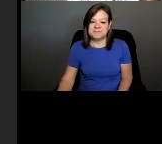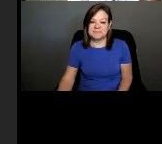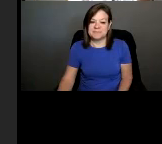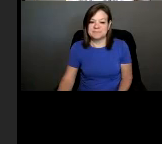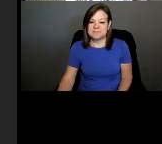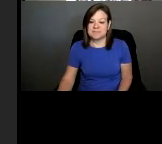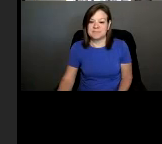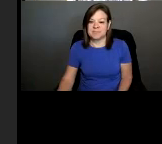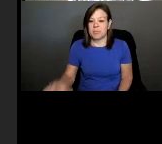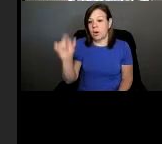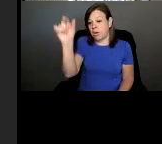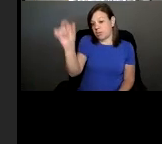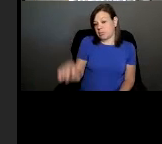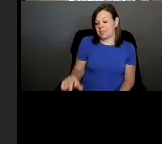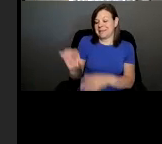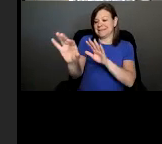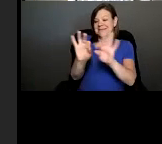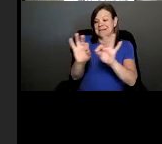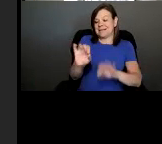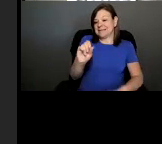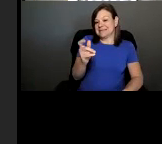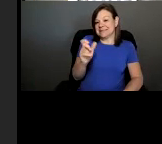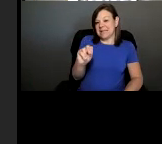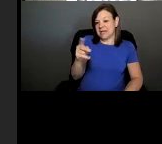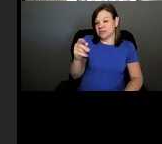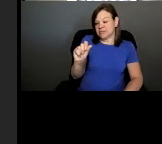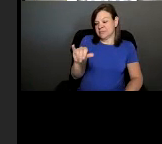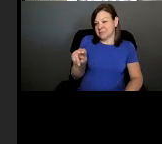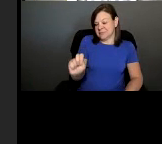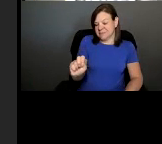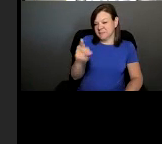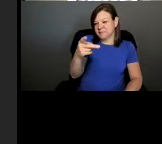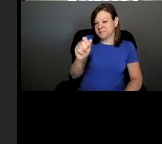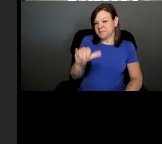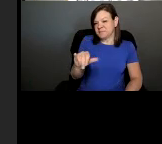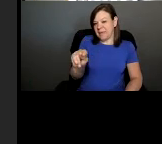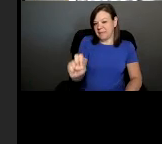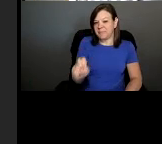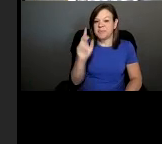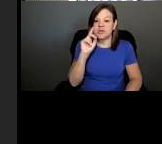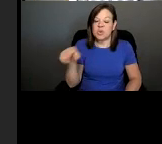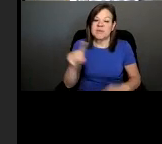is the selection pane, and it says selection. And it says, show all, hide all.